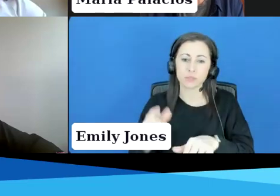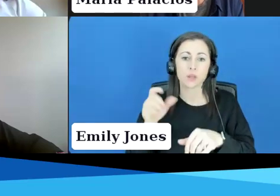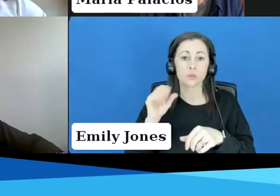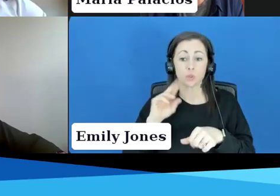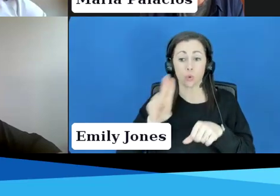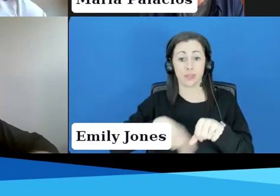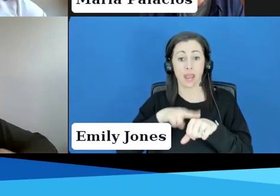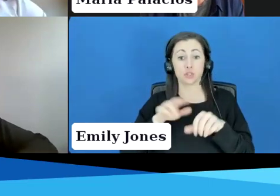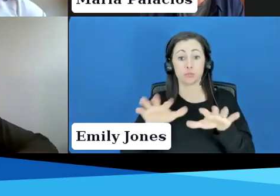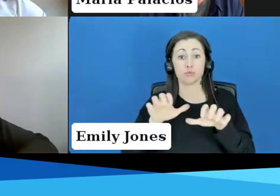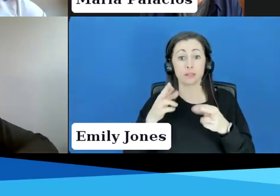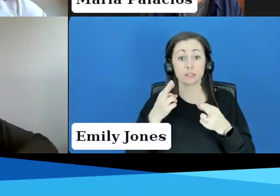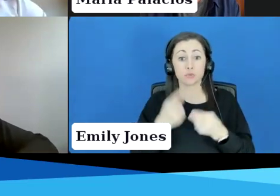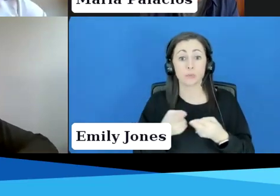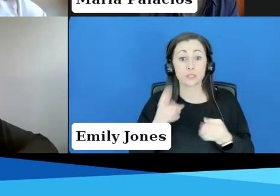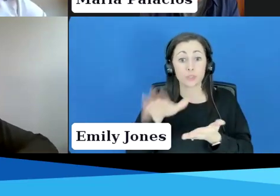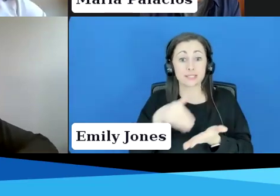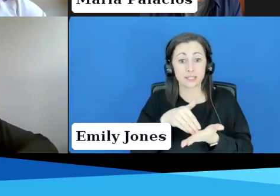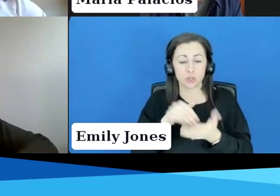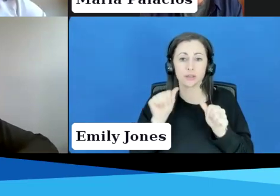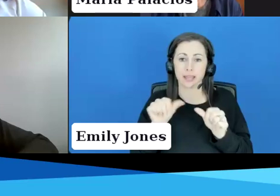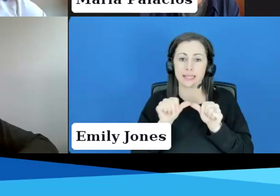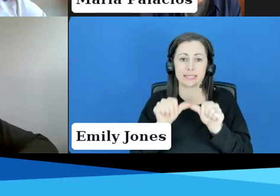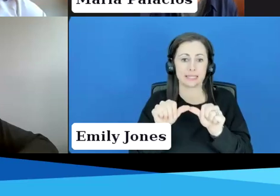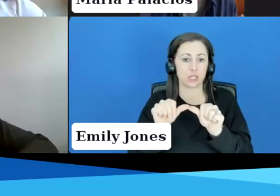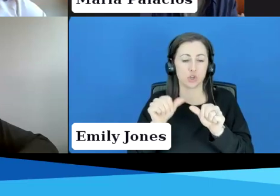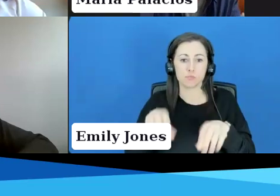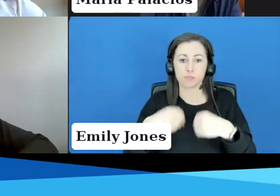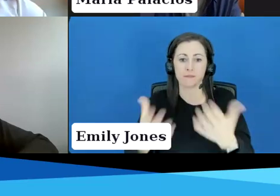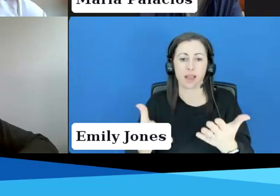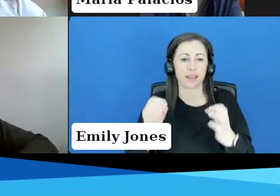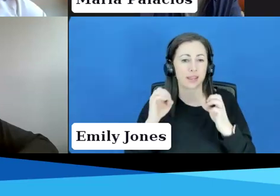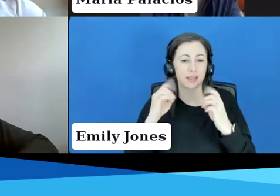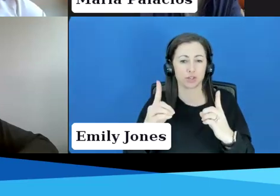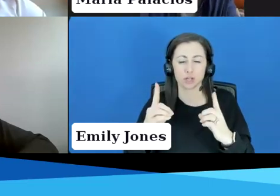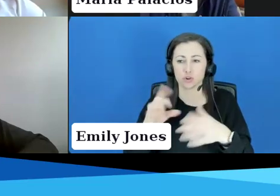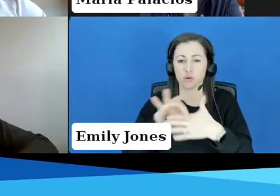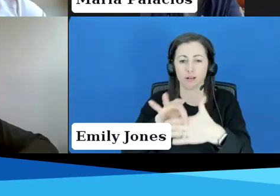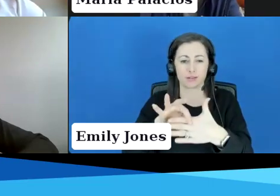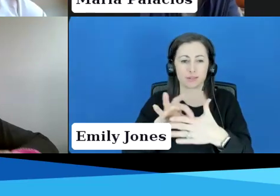can continue bringing educational content like this for you. Okay, thank you everybody.